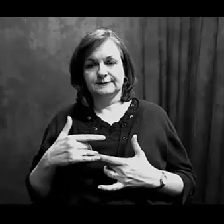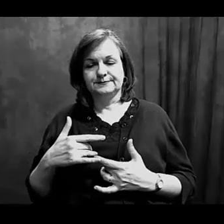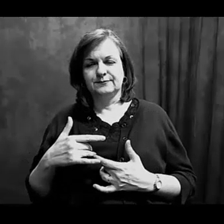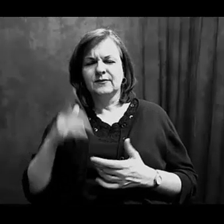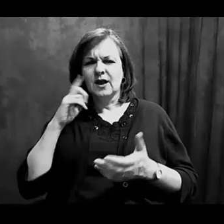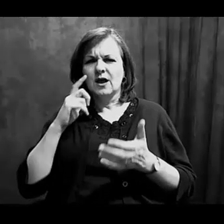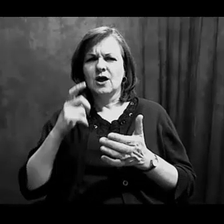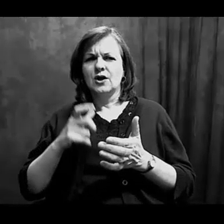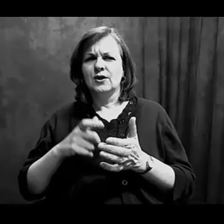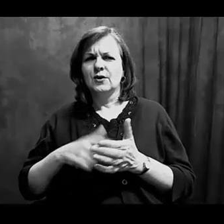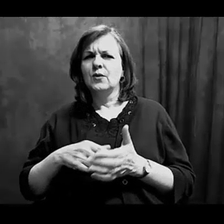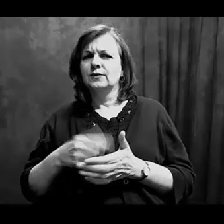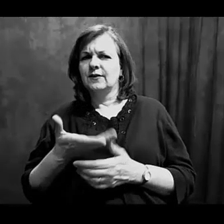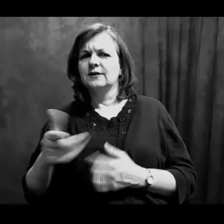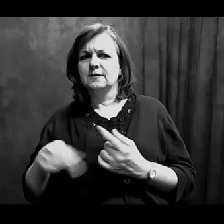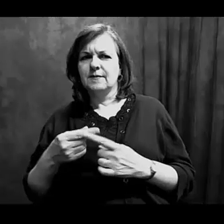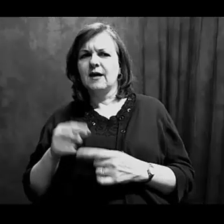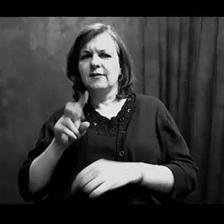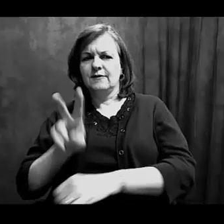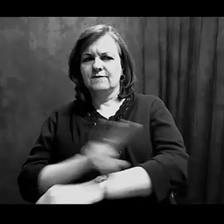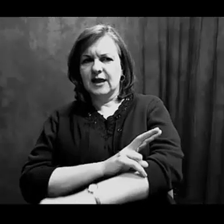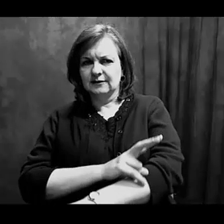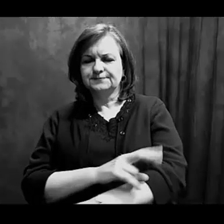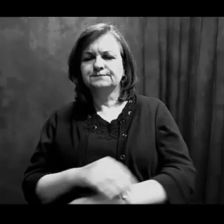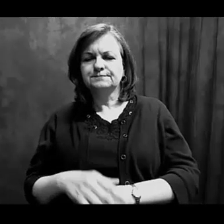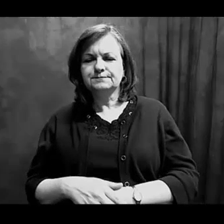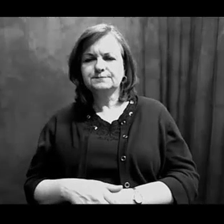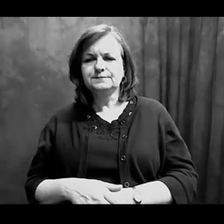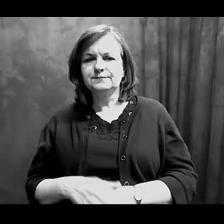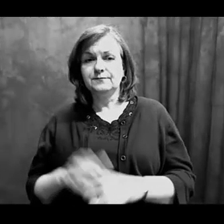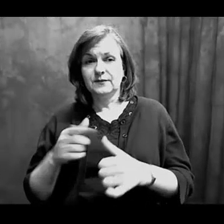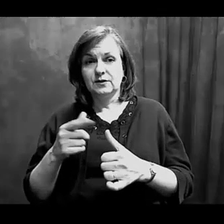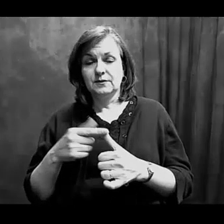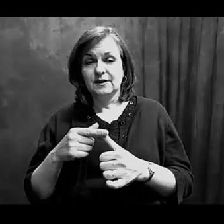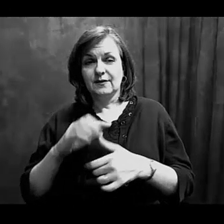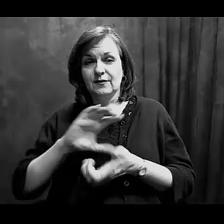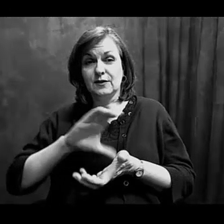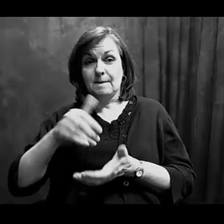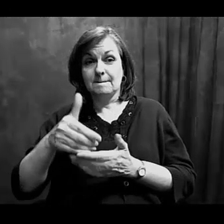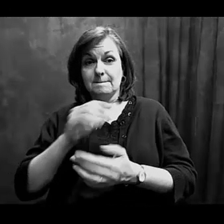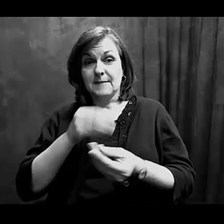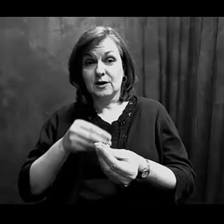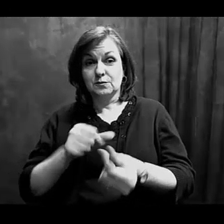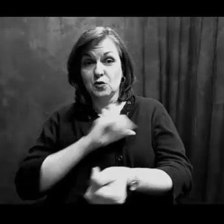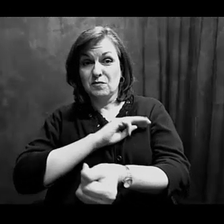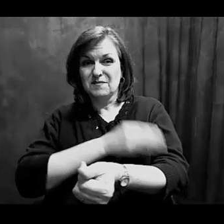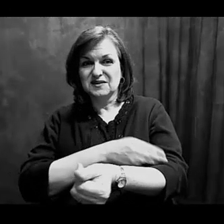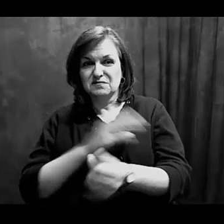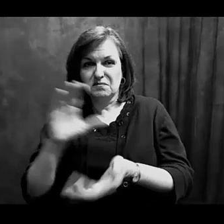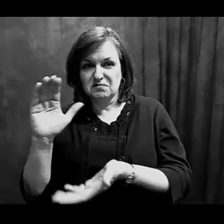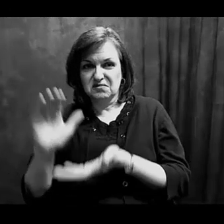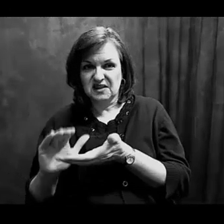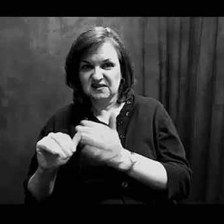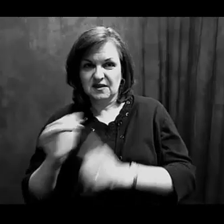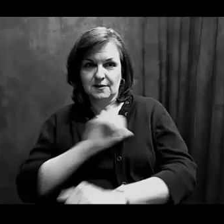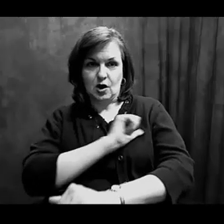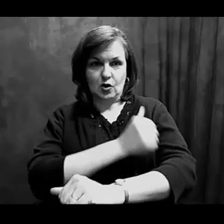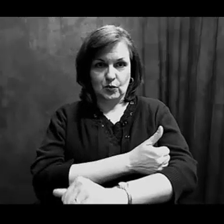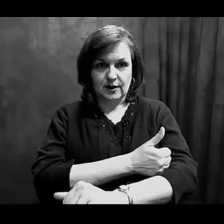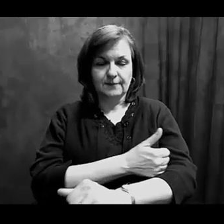notice here are couple of things about the veins first the smooth muscle is smaller it's not under near as much pressure when we